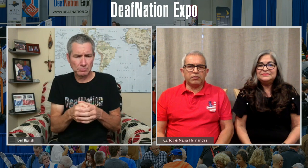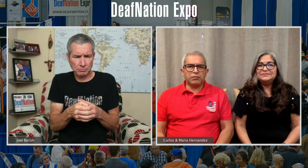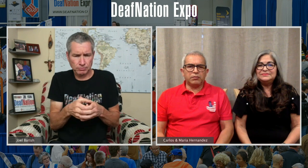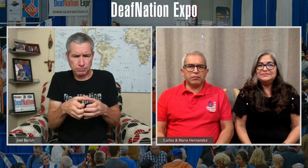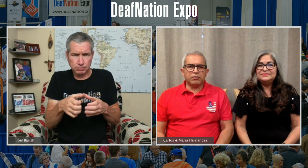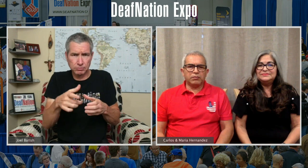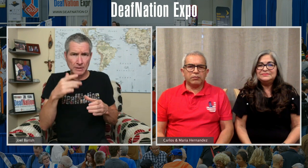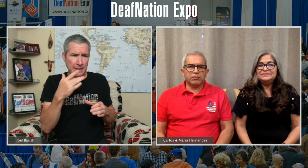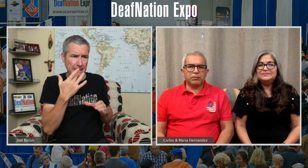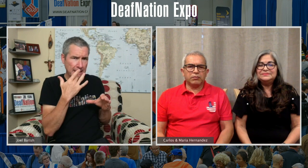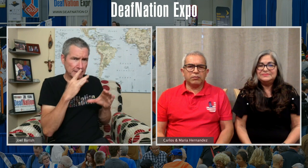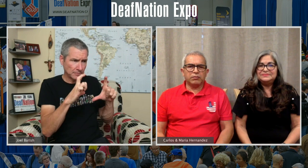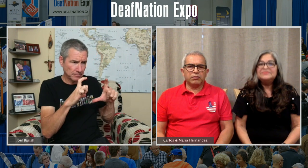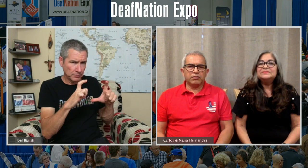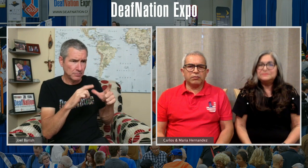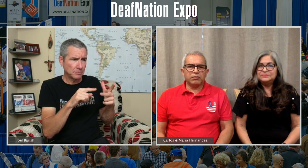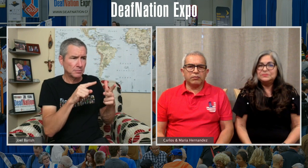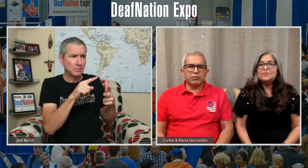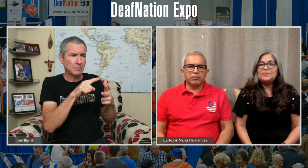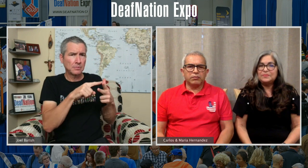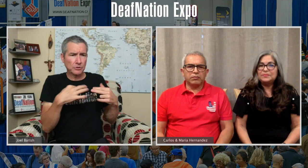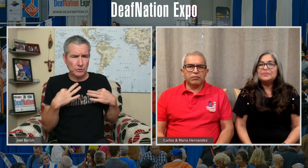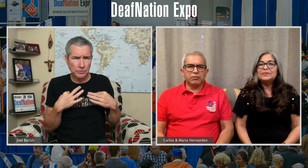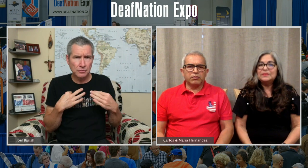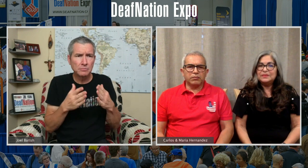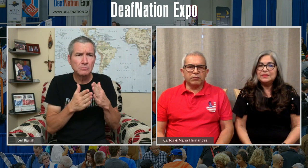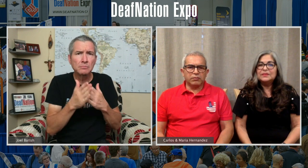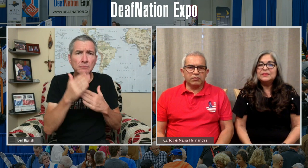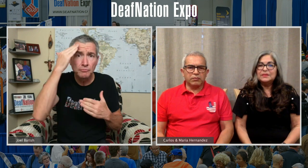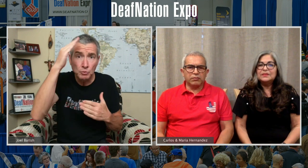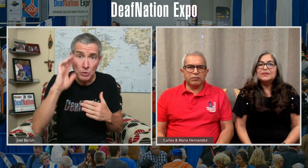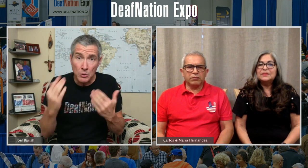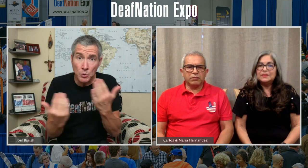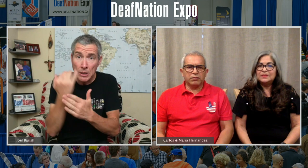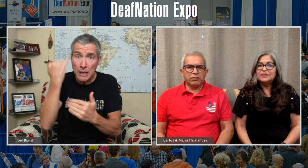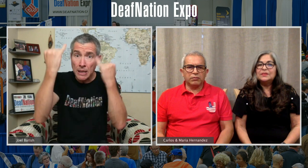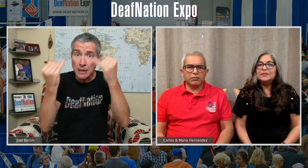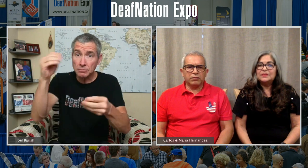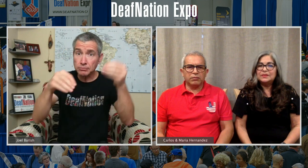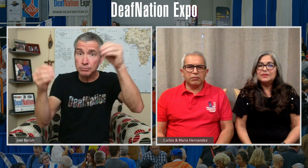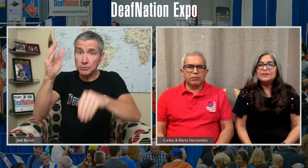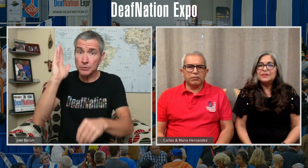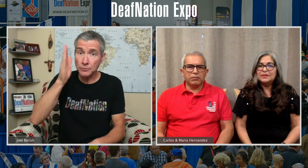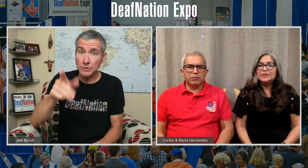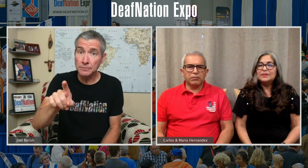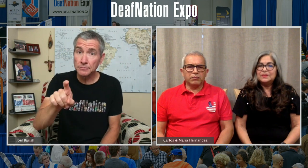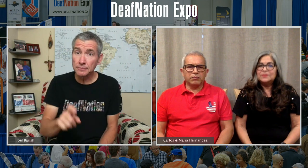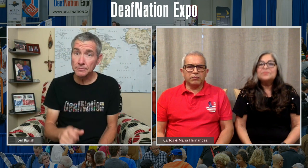Glass, shirts, do you know what your new ideas will be?